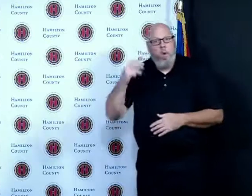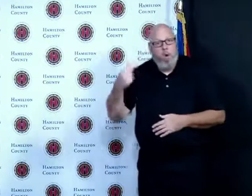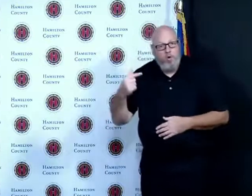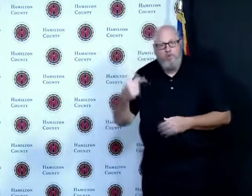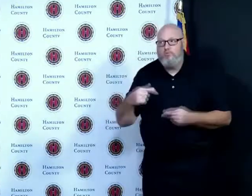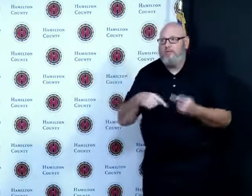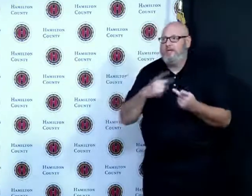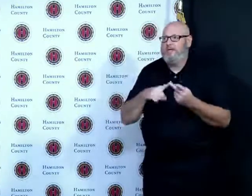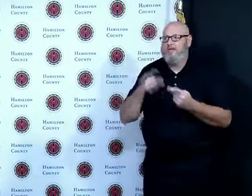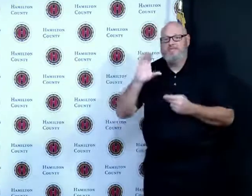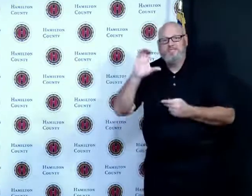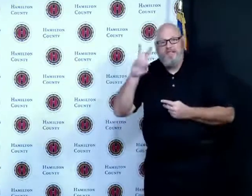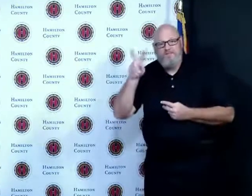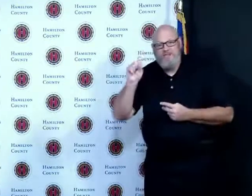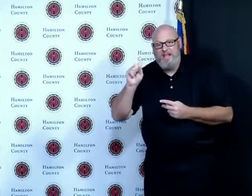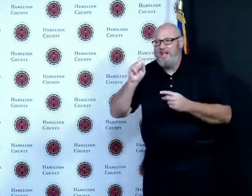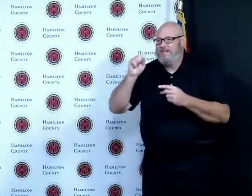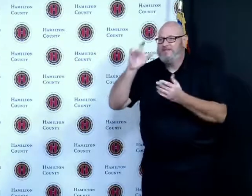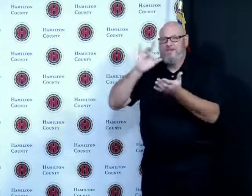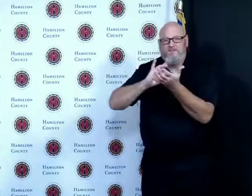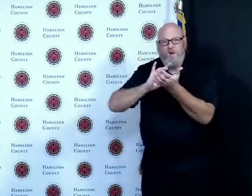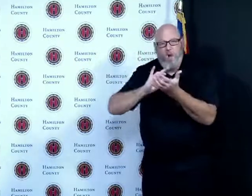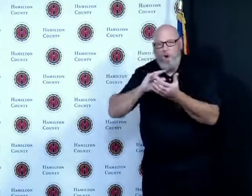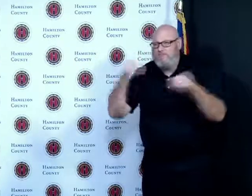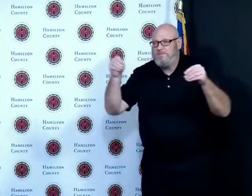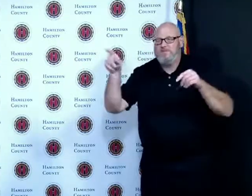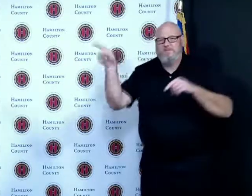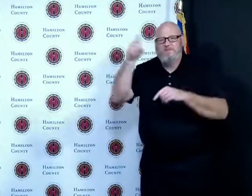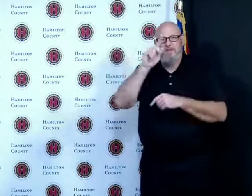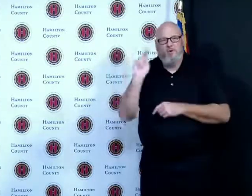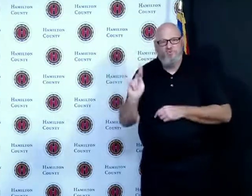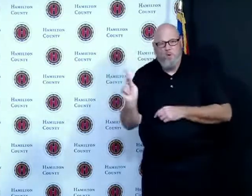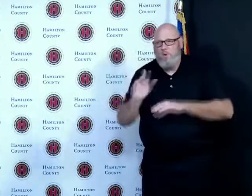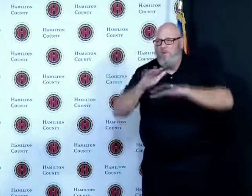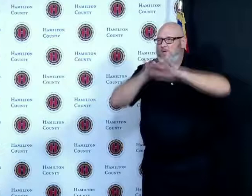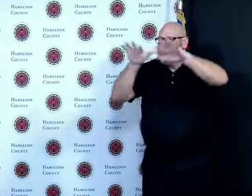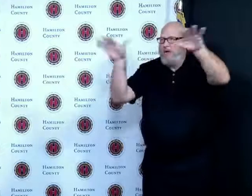to decide where they want to sign up because there's contact information for all of the above